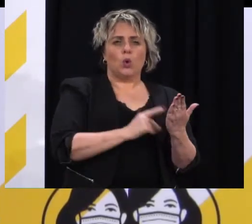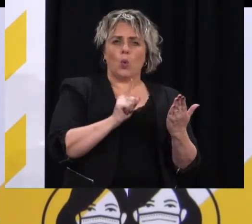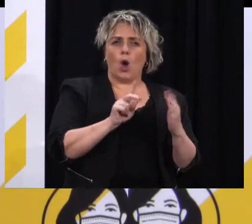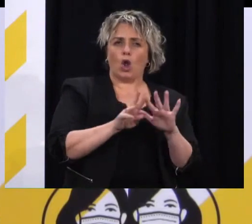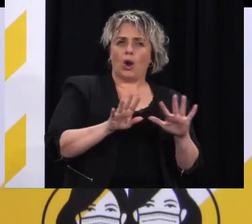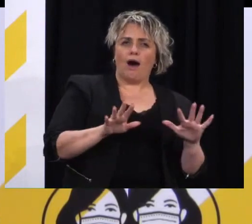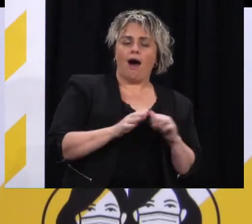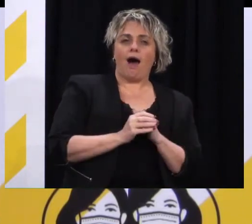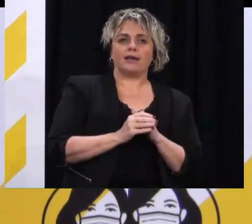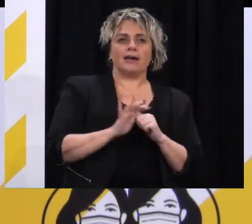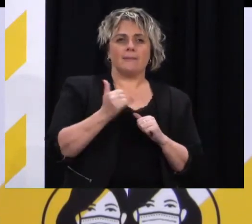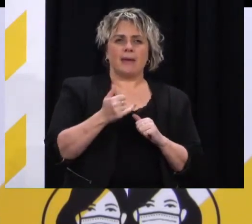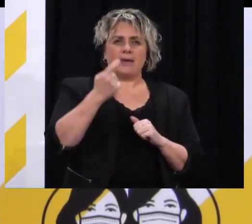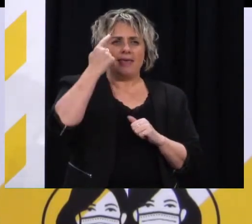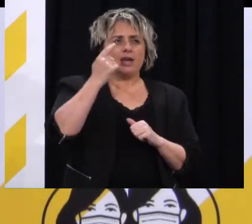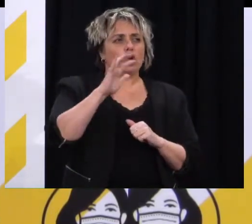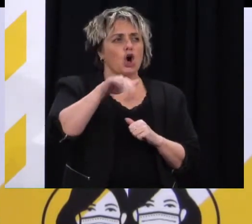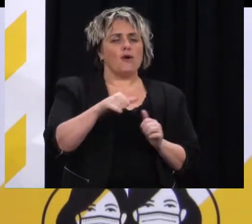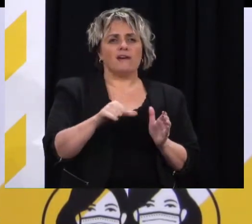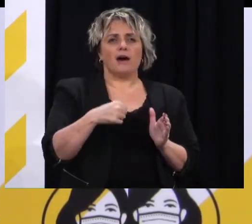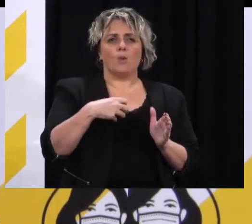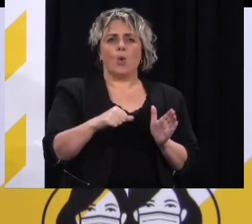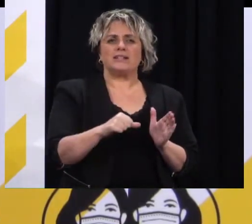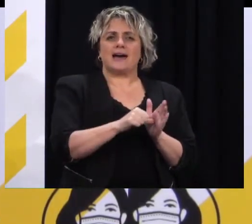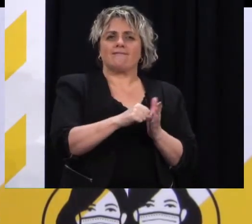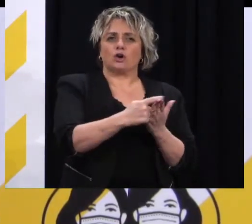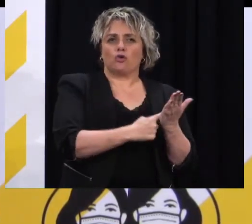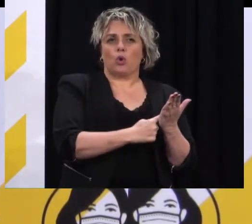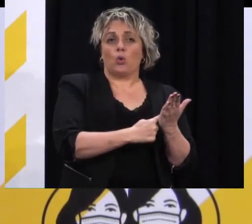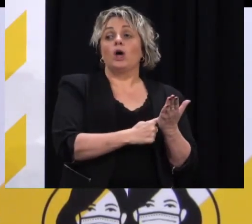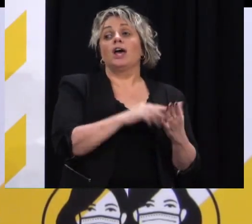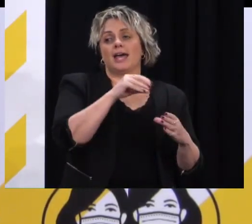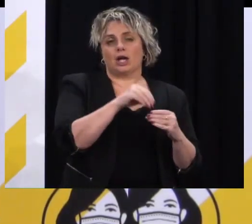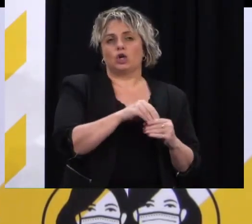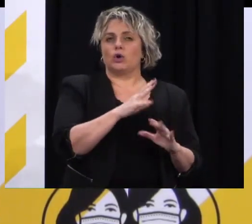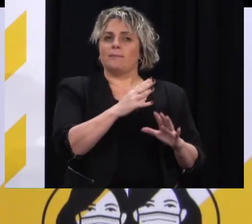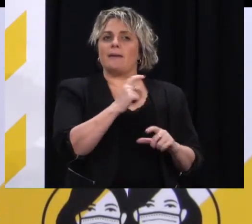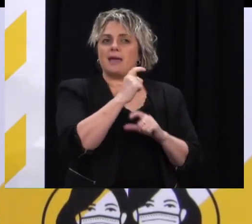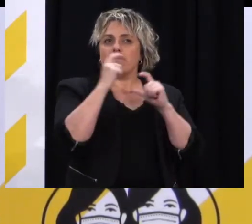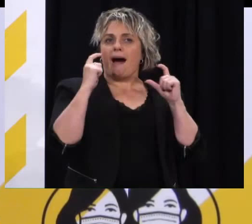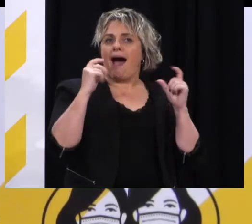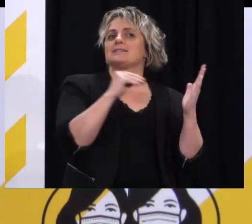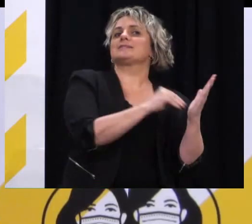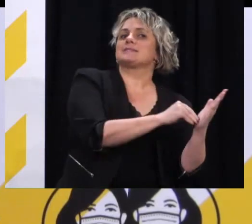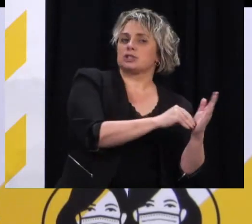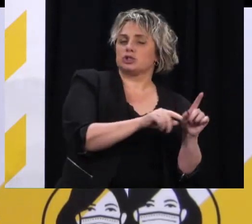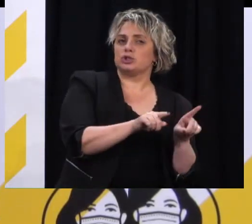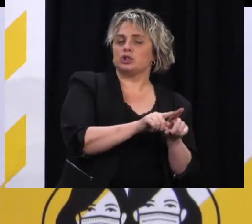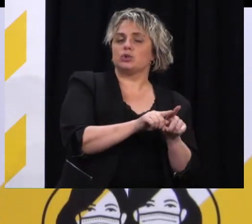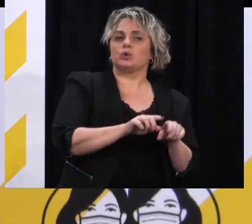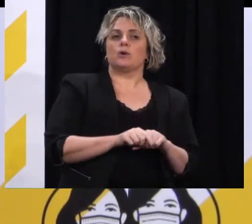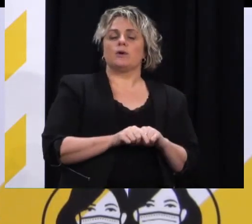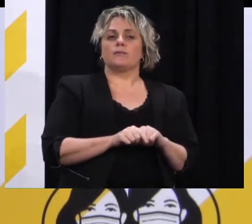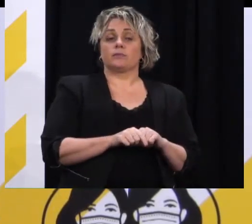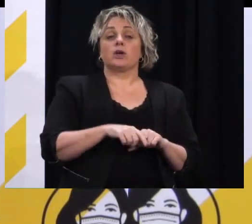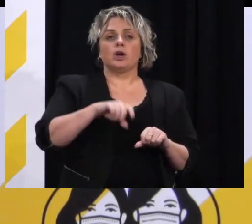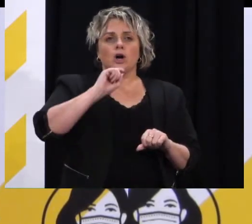actually, our -- >> What I can say is actually our teams is working today and tomorrow to look at the current alert level